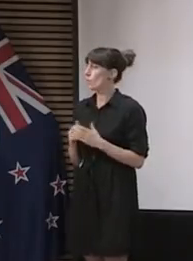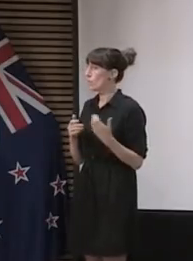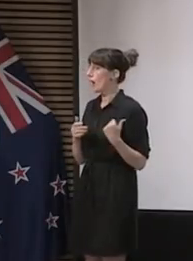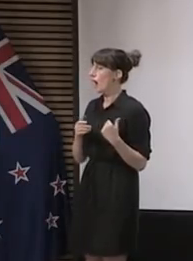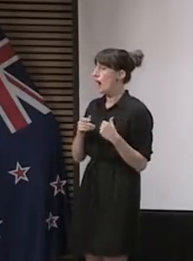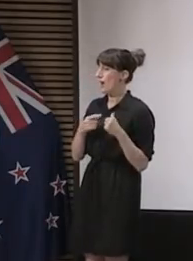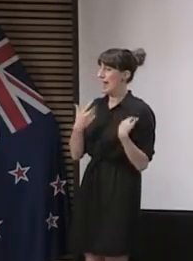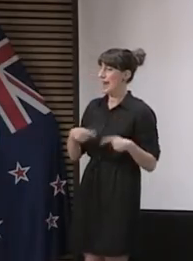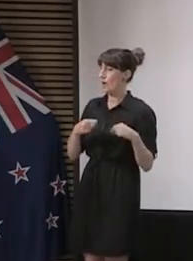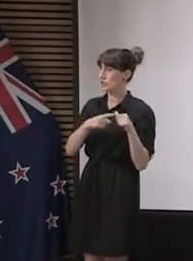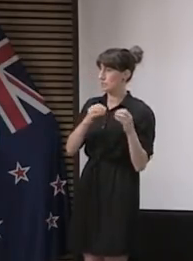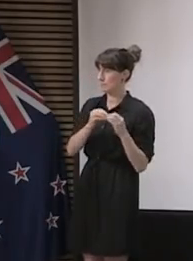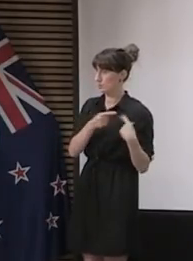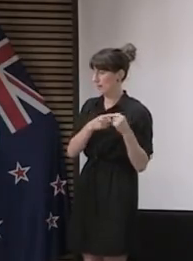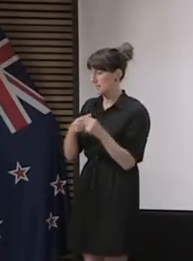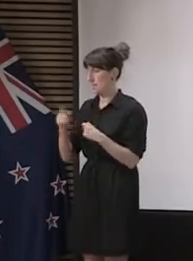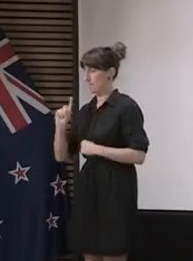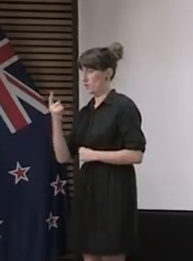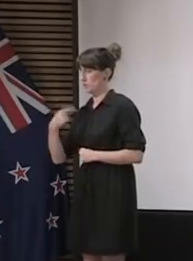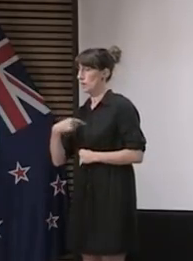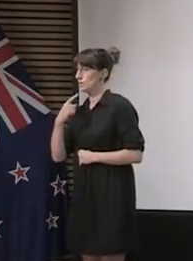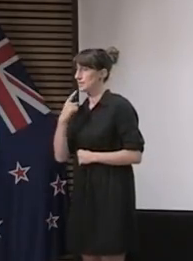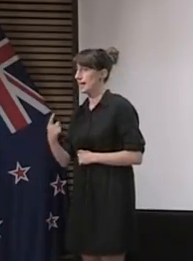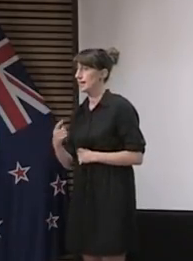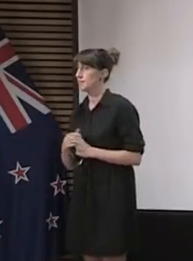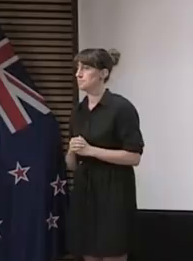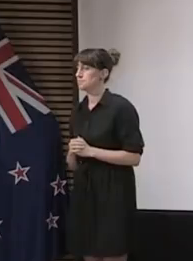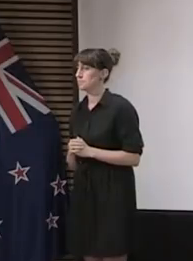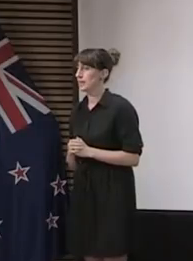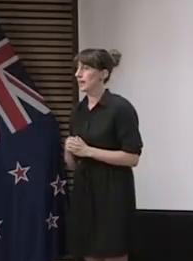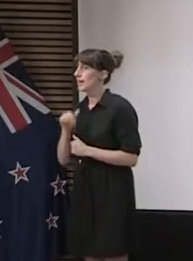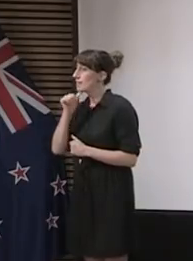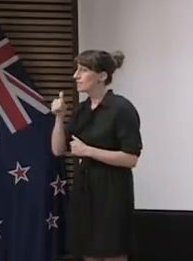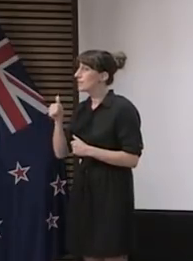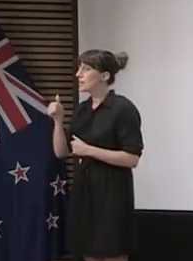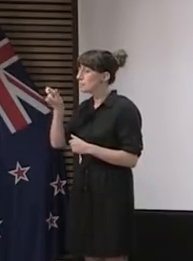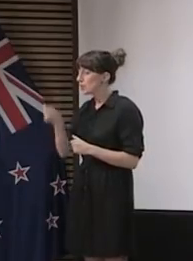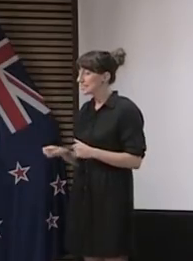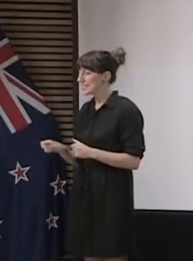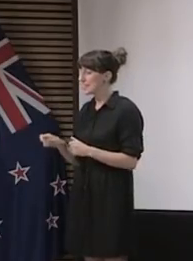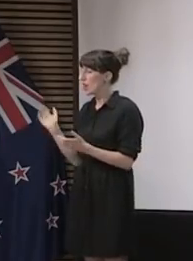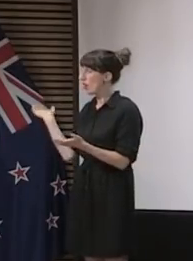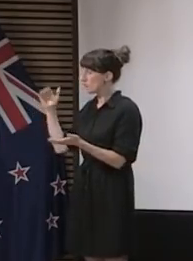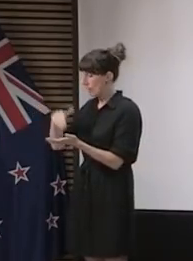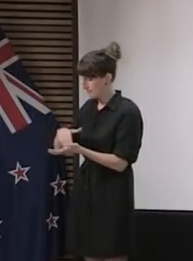there is noexemption for anyone who issymptomatic or who testspositively.